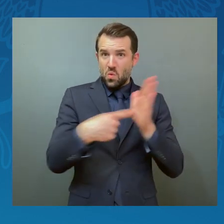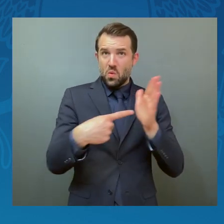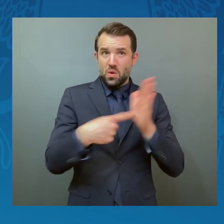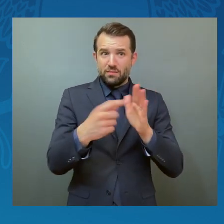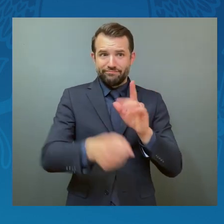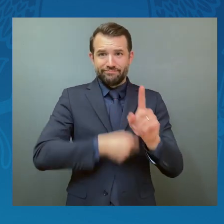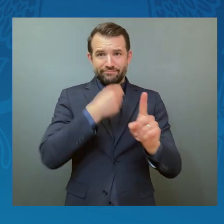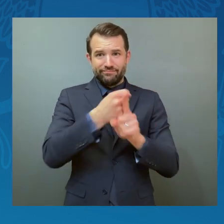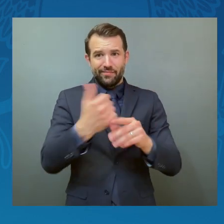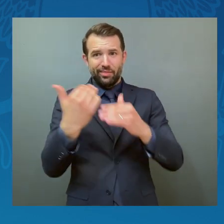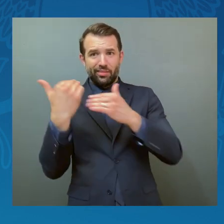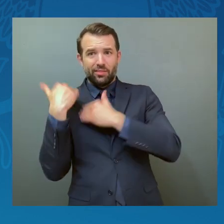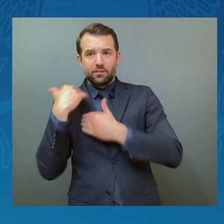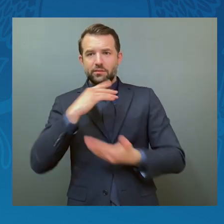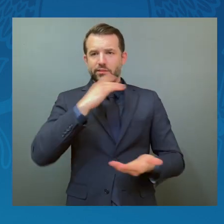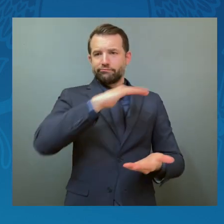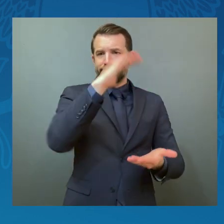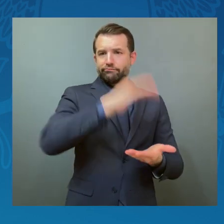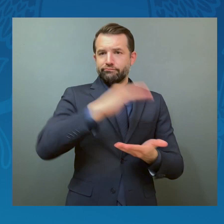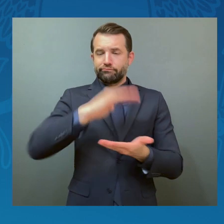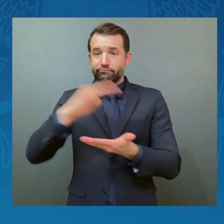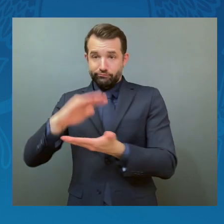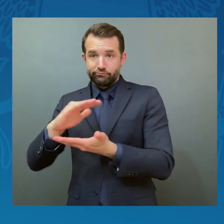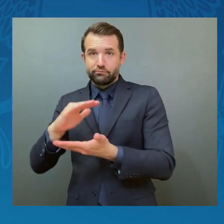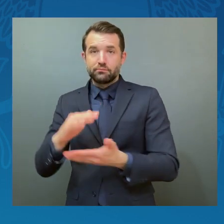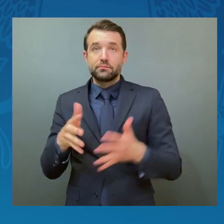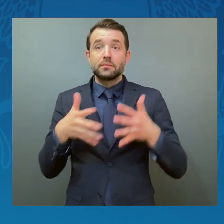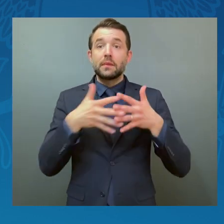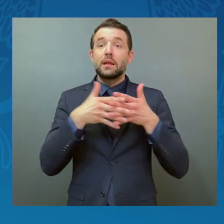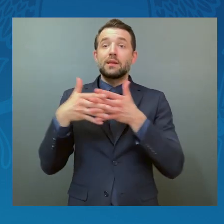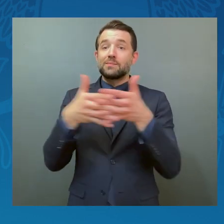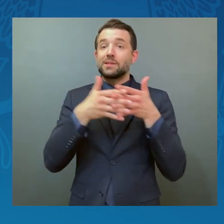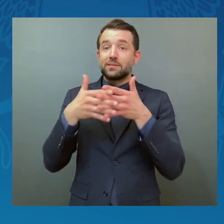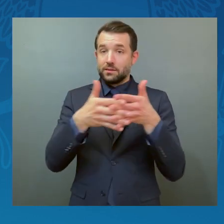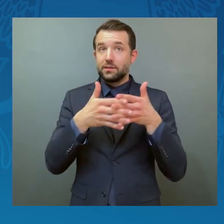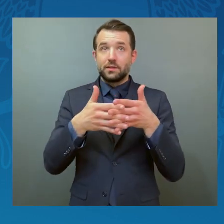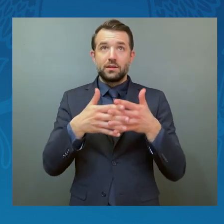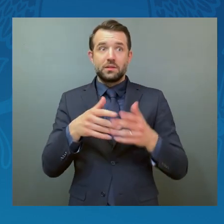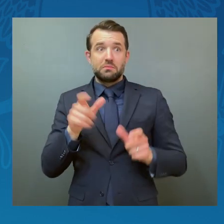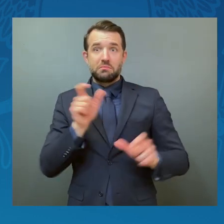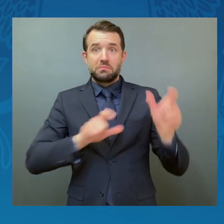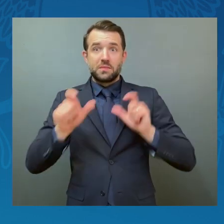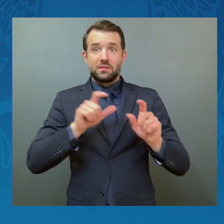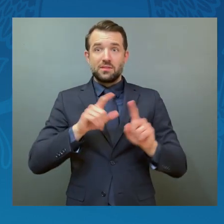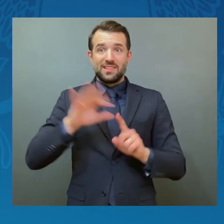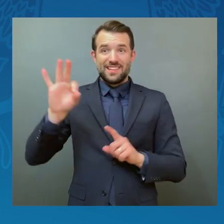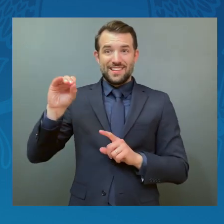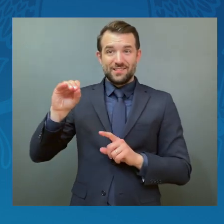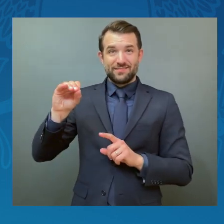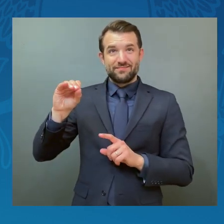American households hold an estimated $90 billion to $200 billion in medical debt today.